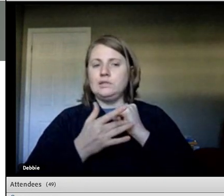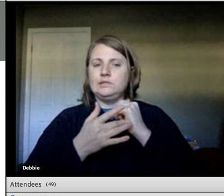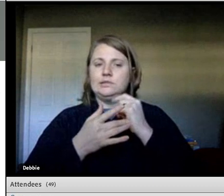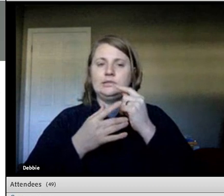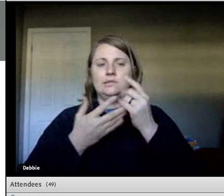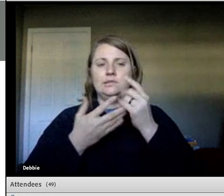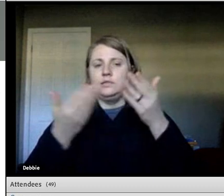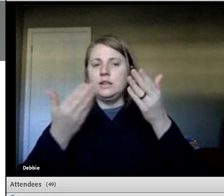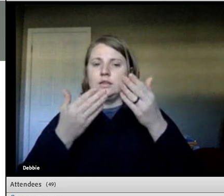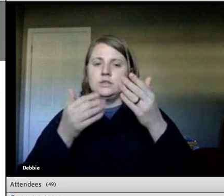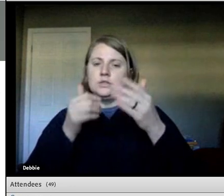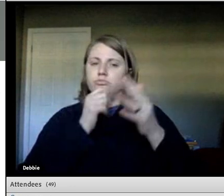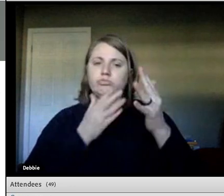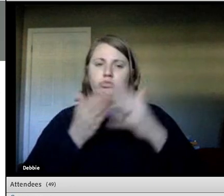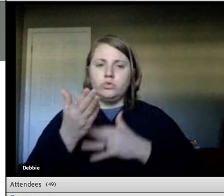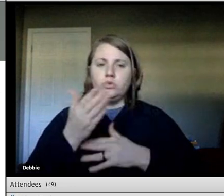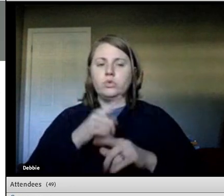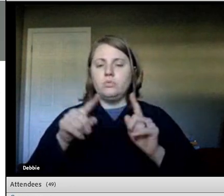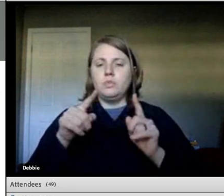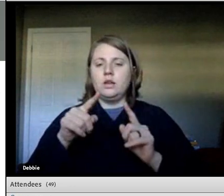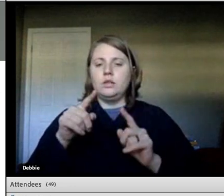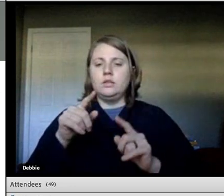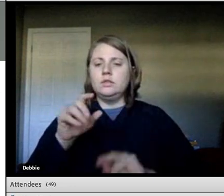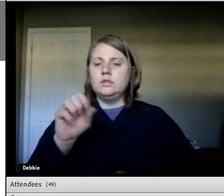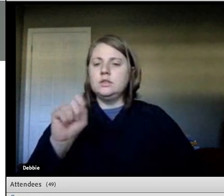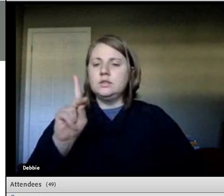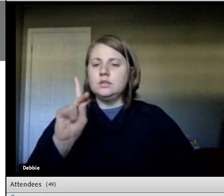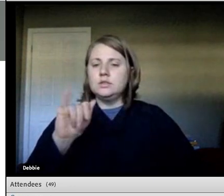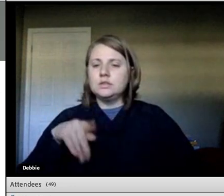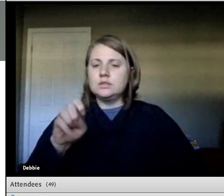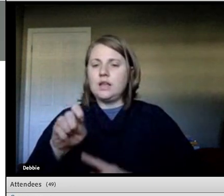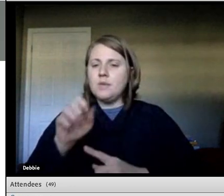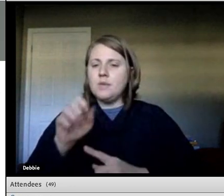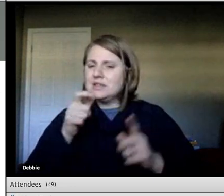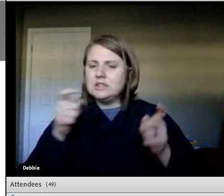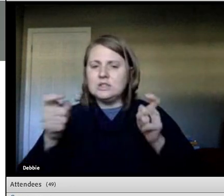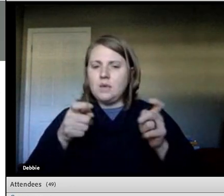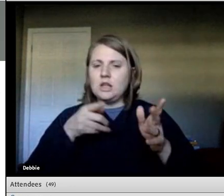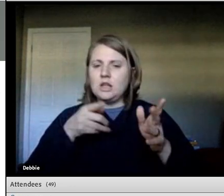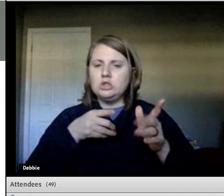Yes, Skype really didn't dominate during this quarantine. I think that's probably a really bad sign for them.